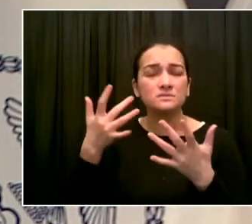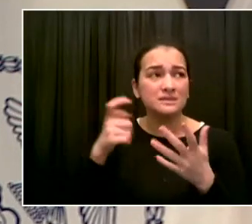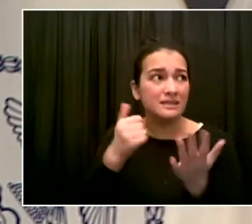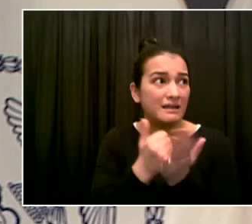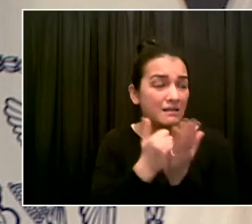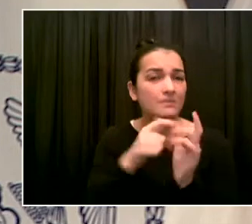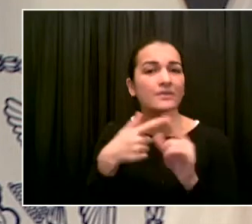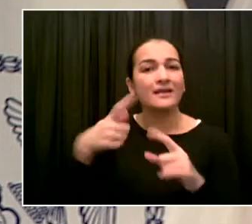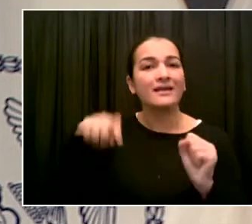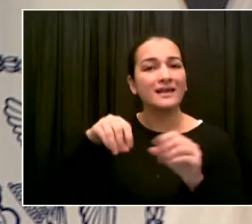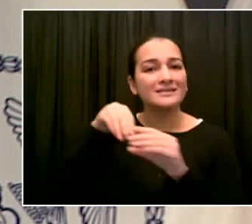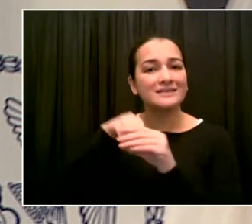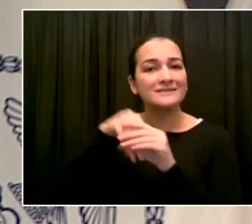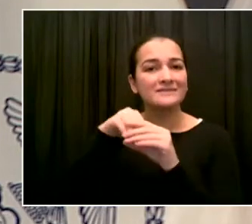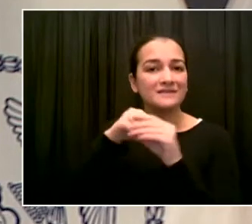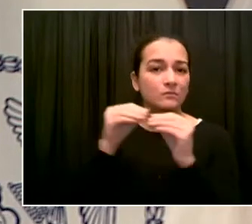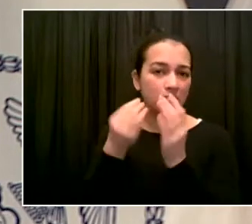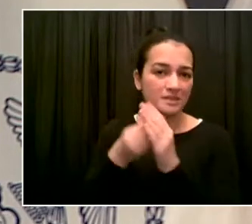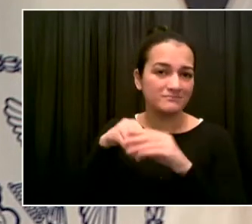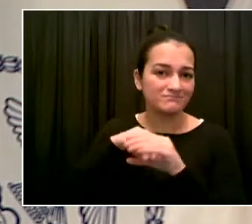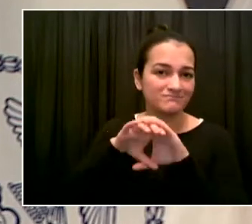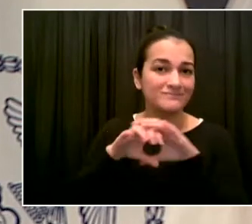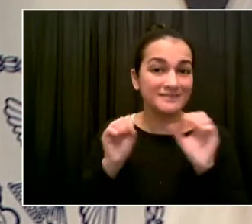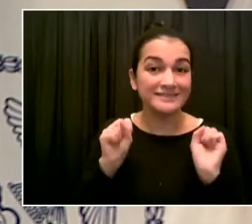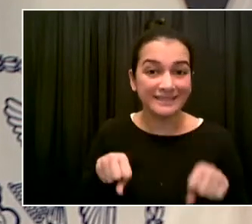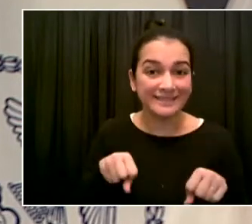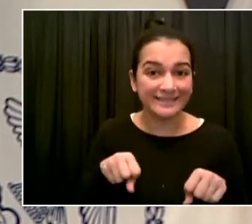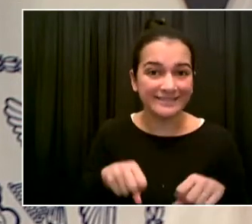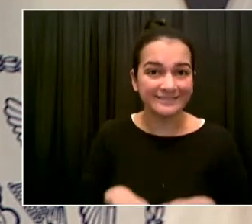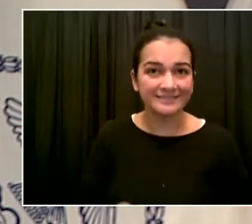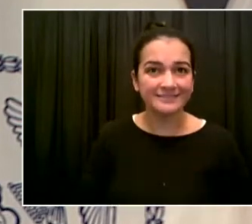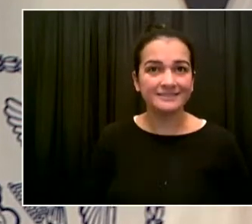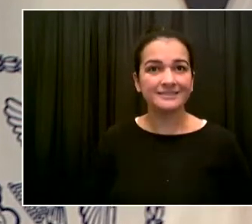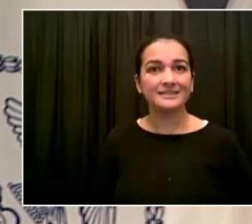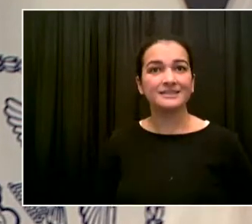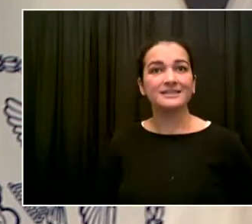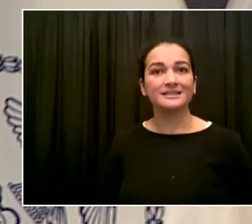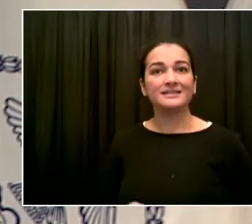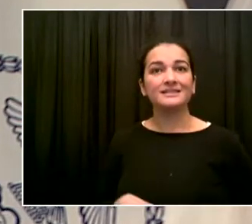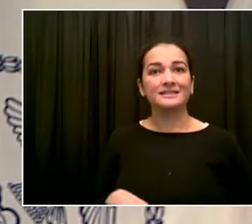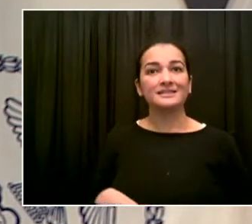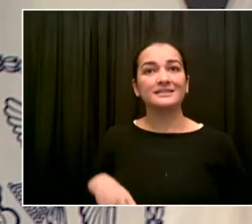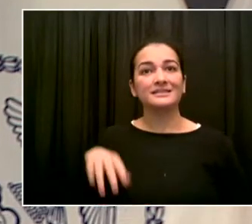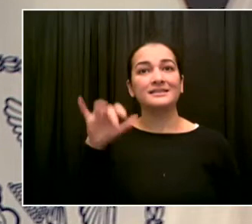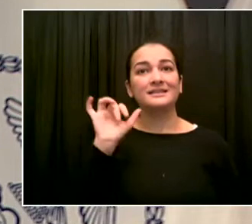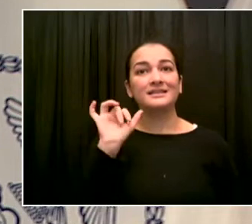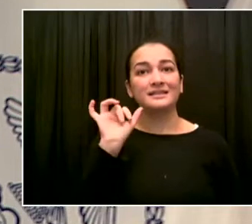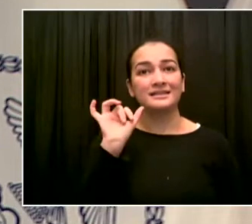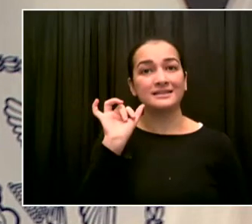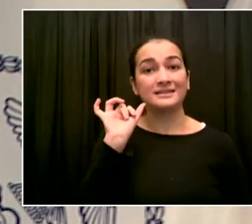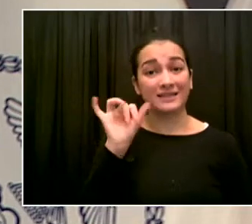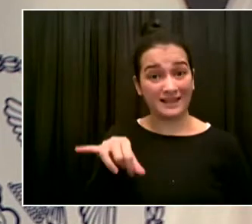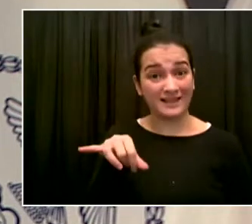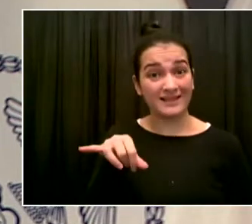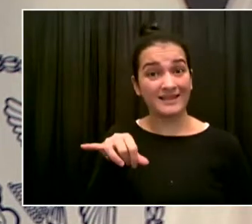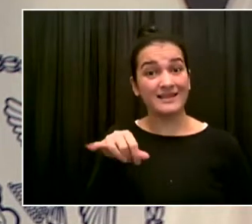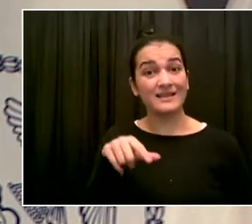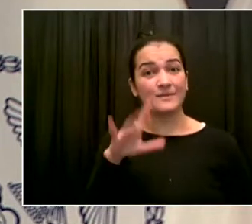DECADES. THAT IS PROFOUND. ETH EIVDECNE WE HAVE IS THE NUMBER OF PEOPLE WHO COME OUT OF POVERTY PRE- PANDEMIC